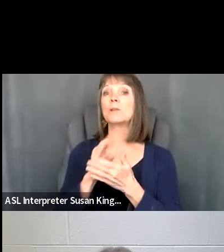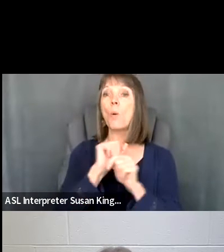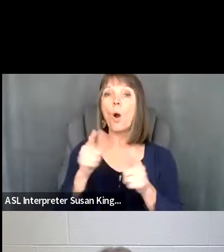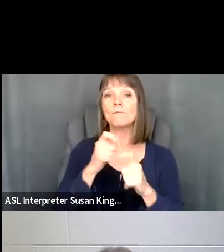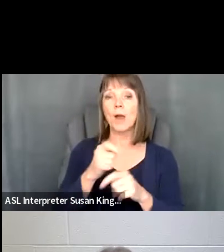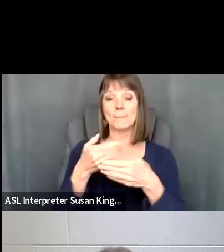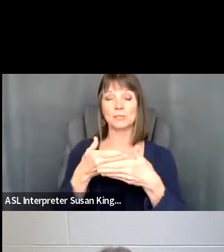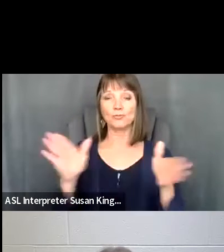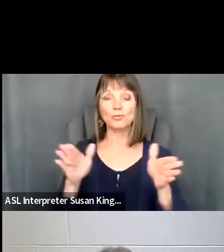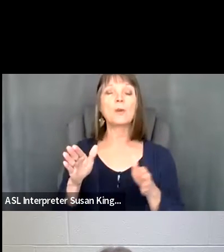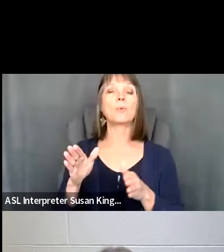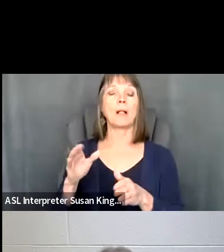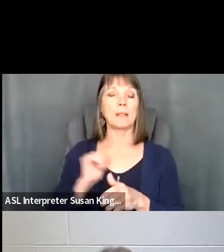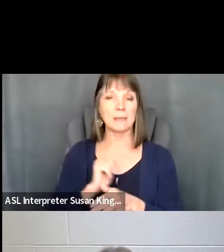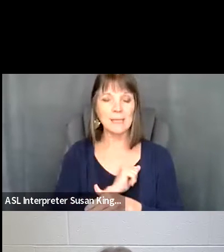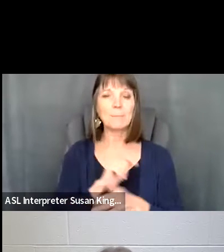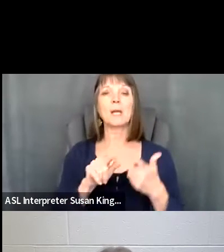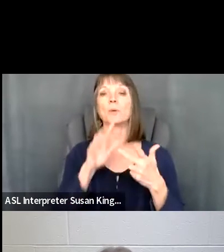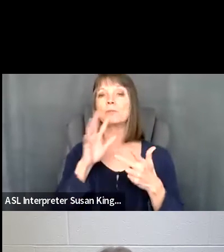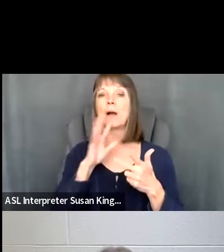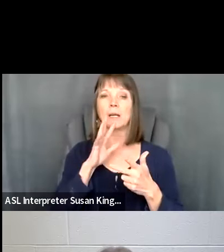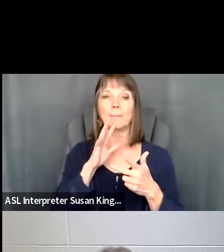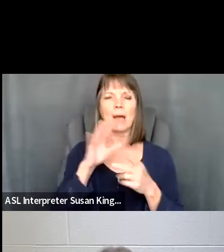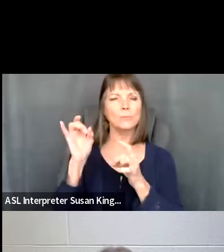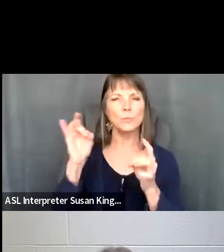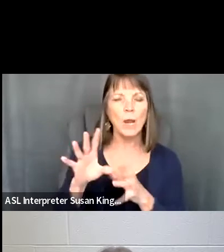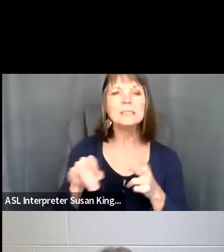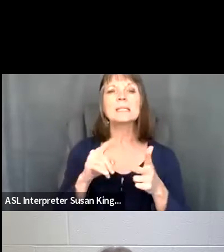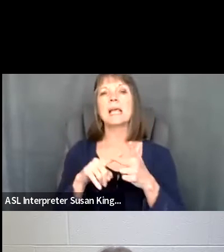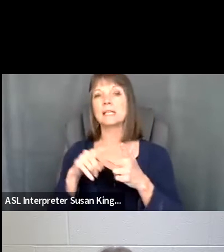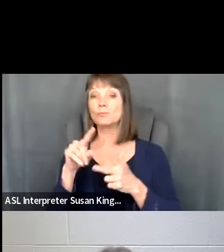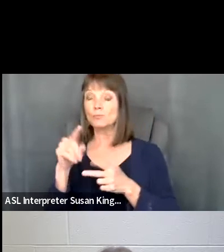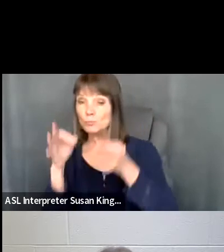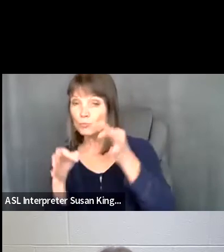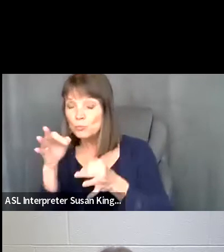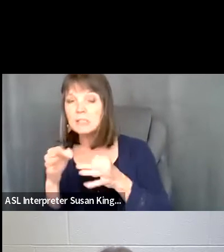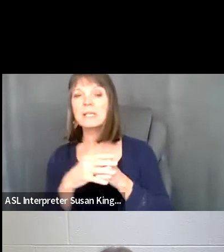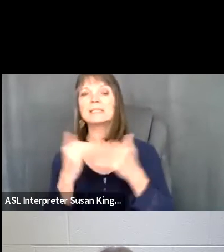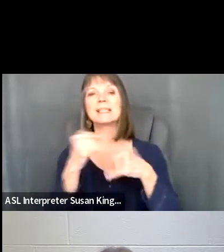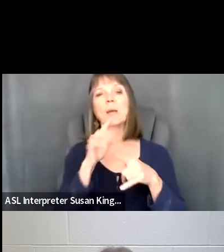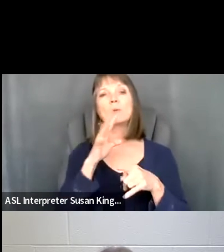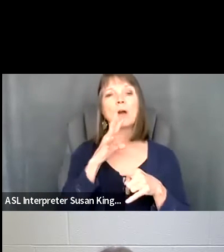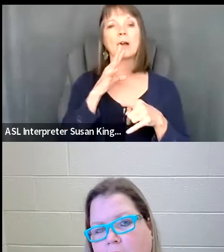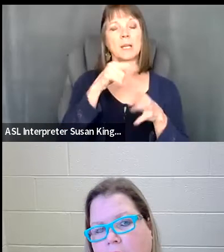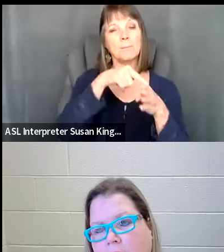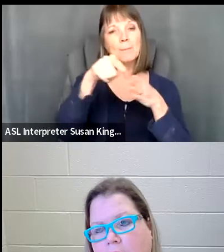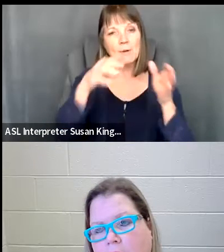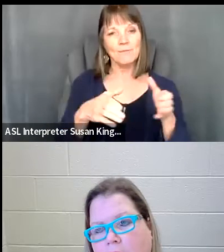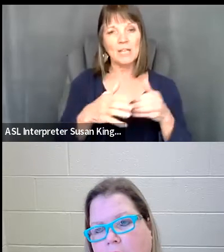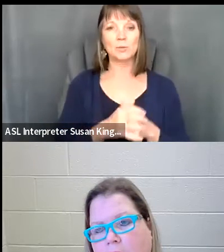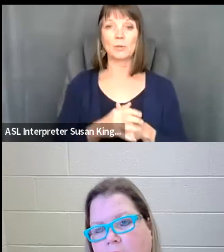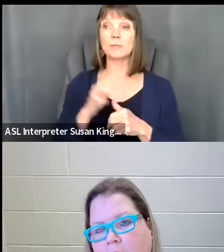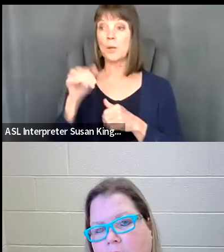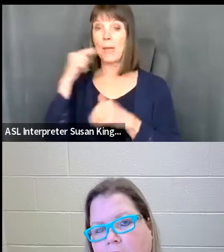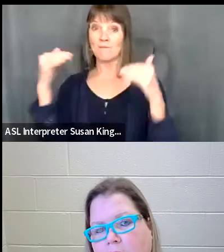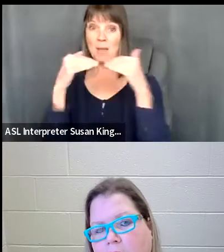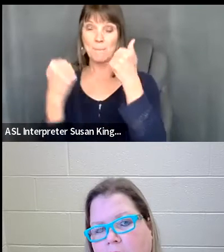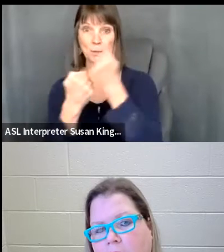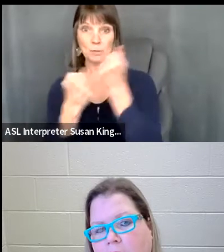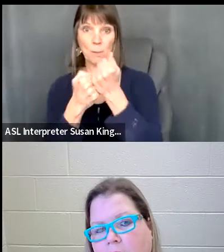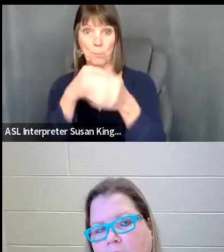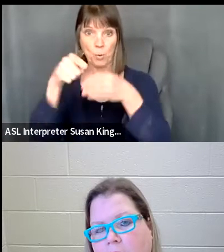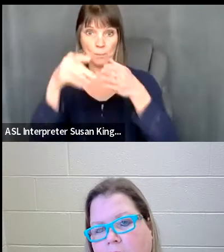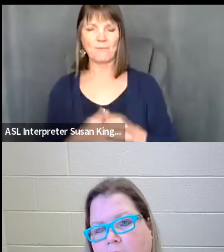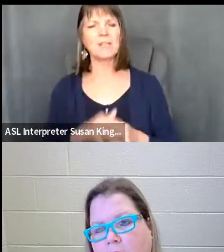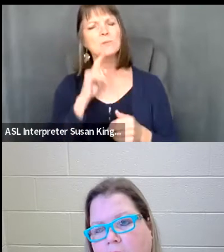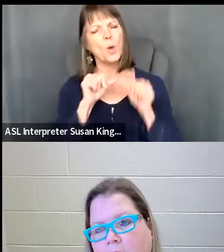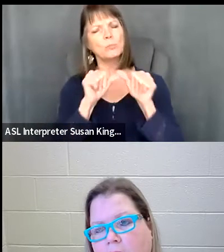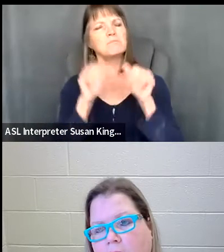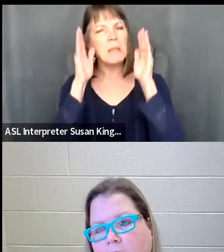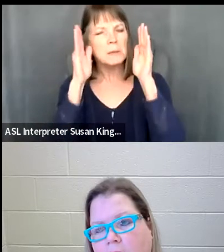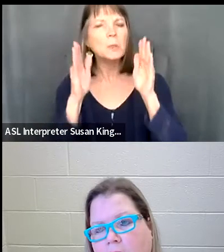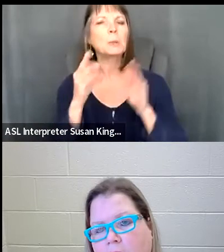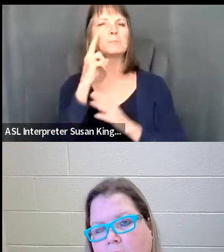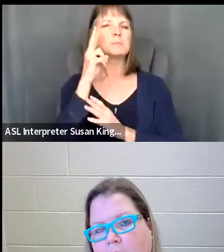Kelly Crosbie: We've already talked about crisis. We've talked about justice today. We're talking about direct support professionals. We've got other workforce topics coming up like peer support professionals. So stay tuned to see what the topic will be for a very And